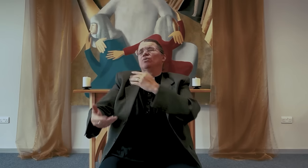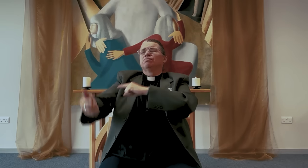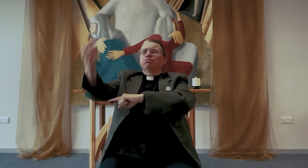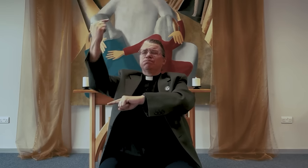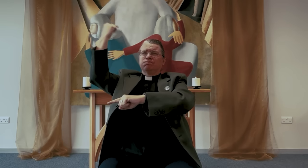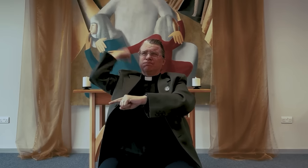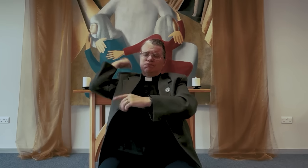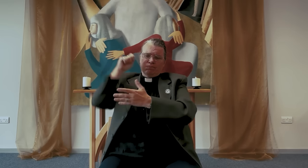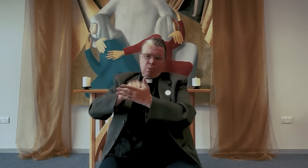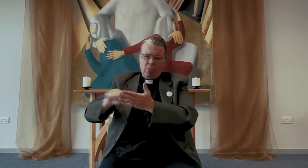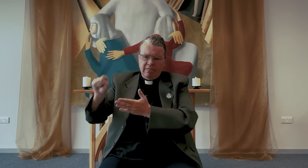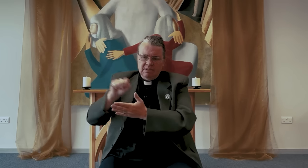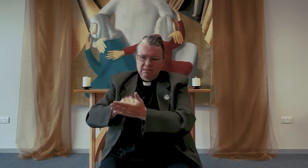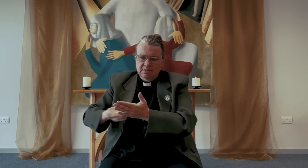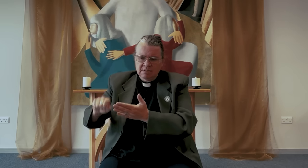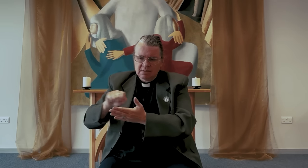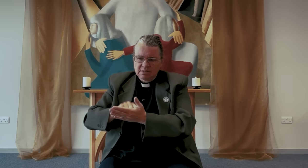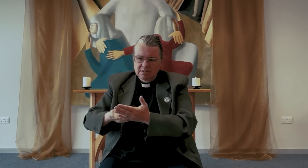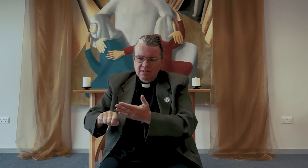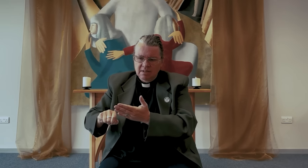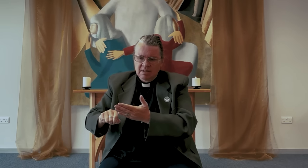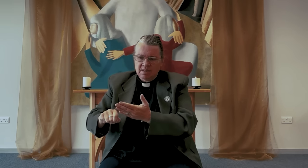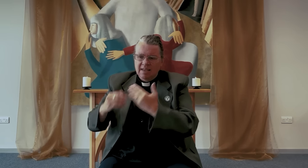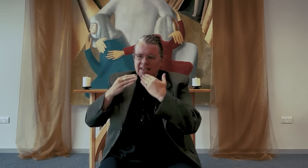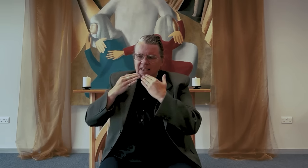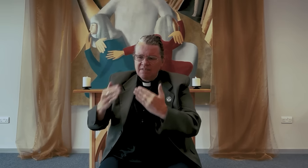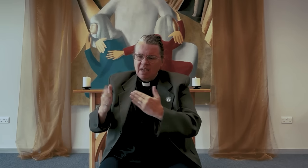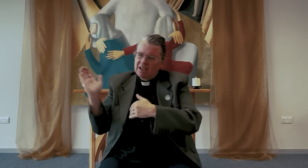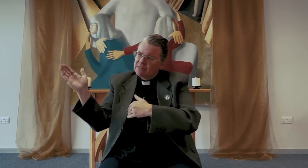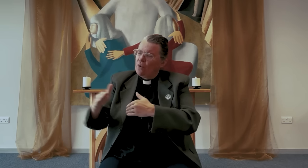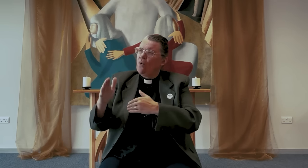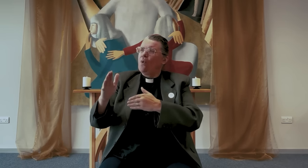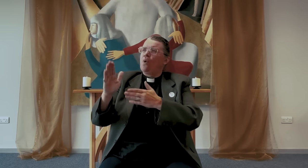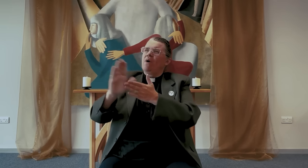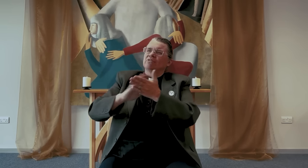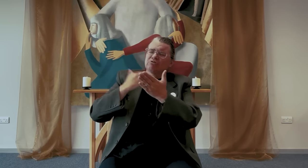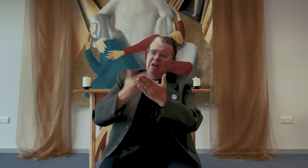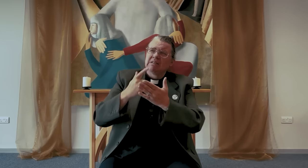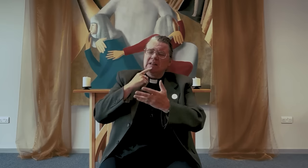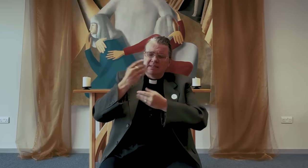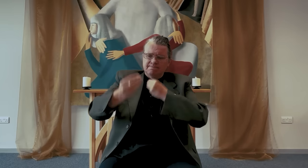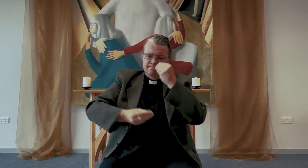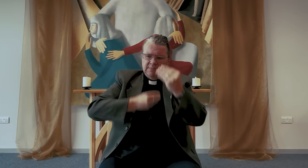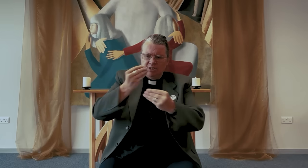for the original authors, and those who have translated and interpreted it since.